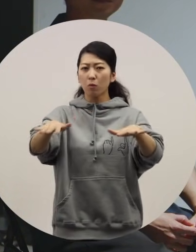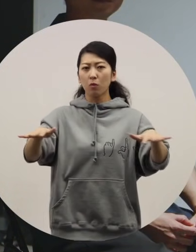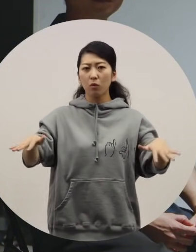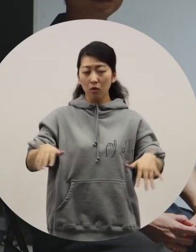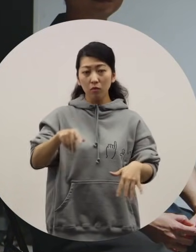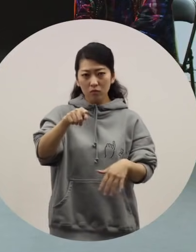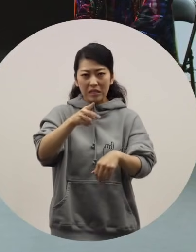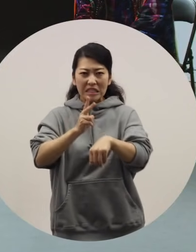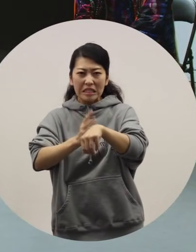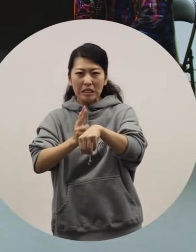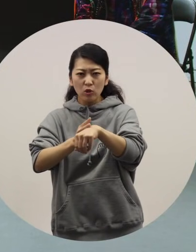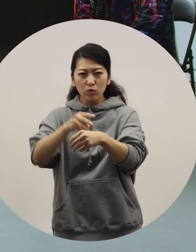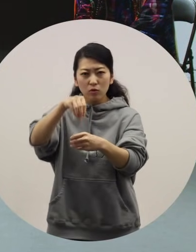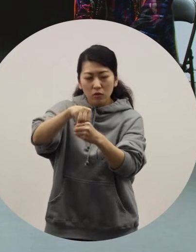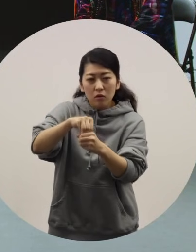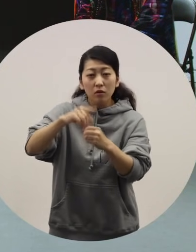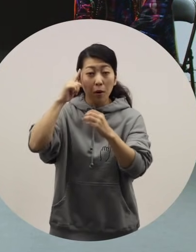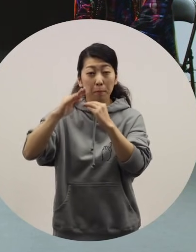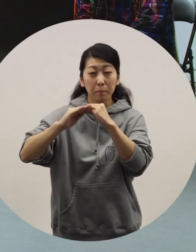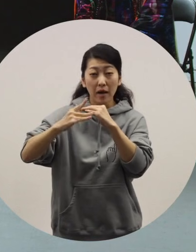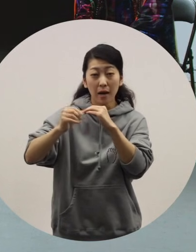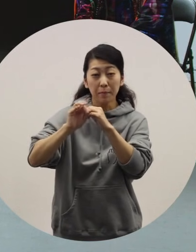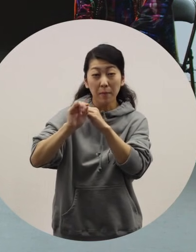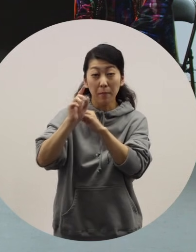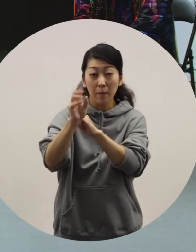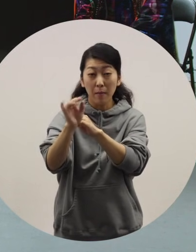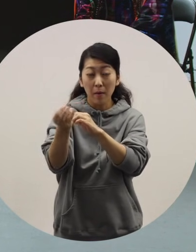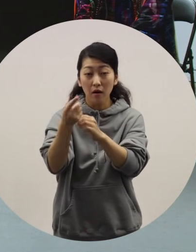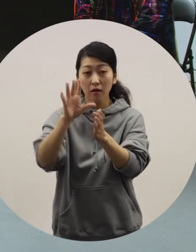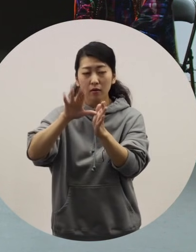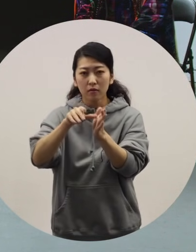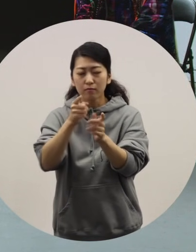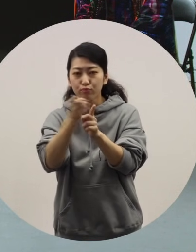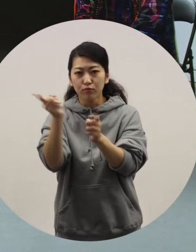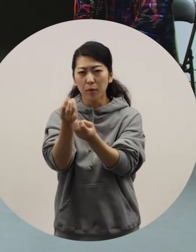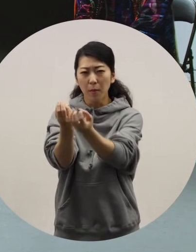some people introduced technology to the clothing.